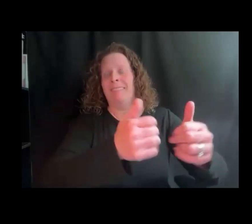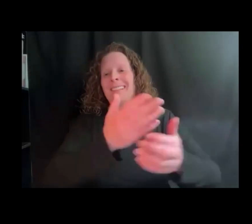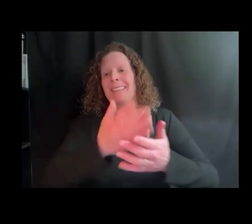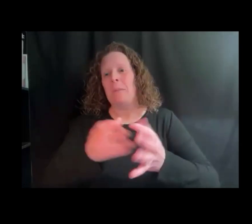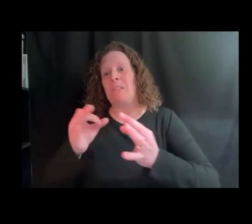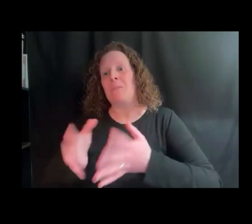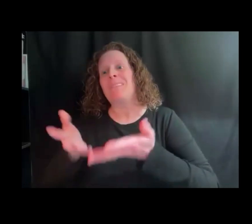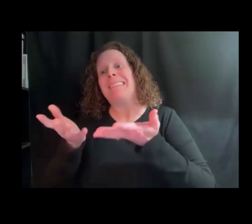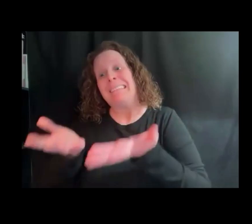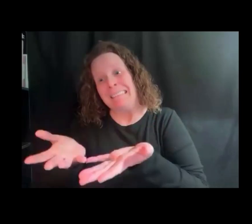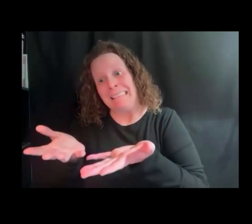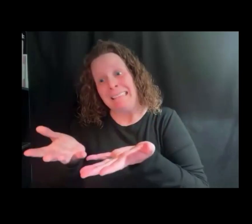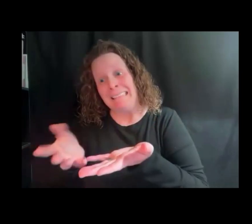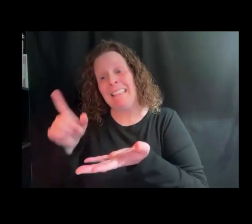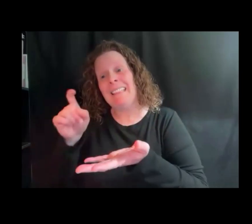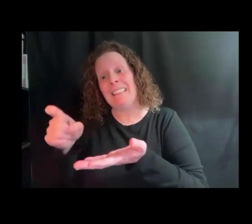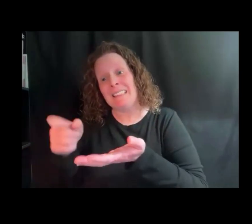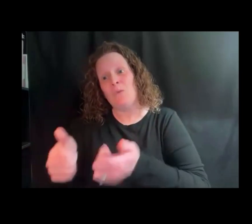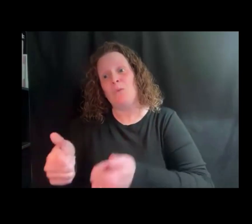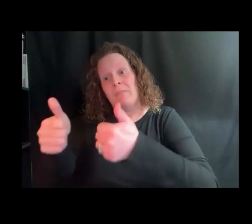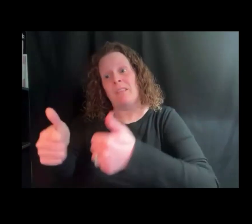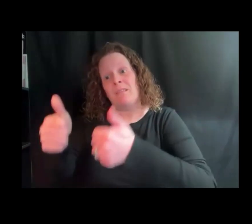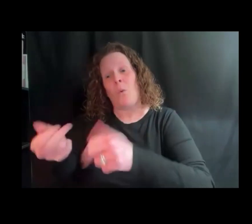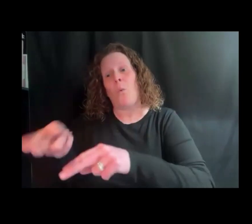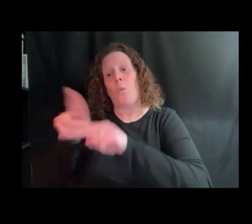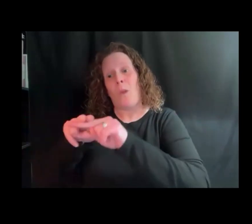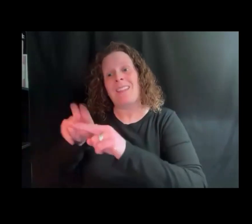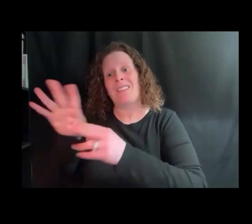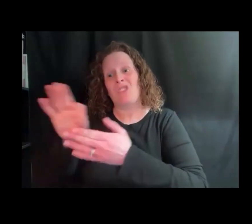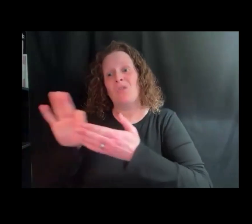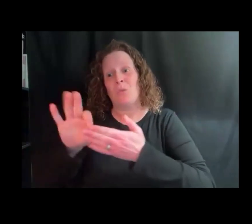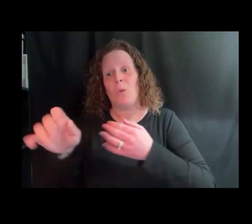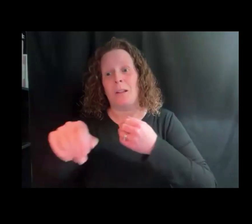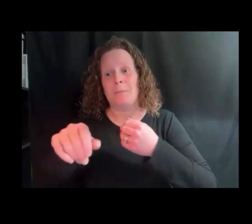that. Not all interpreters but some interpreters. And this